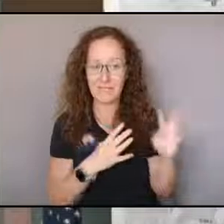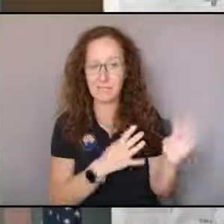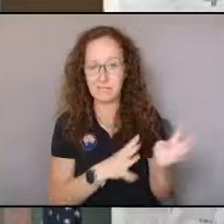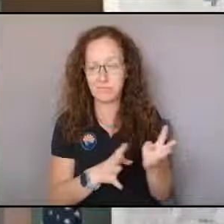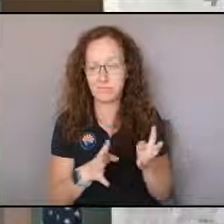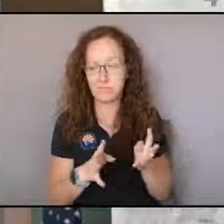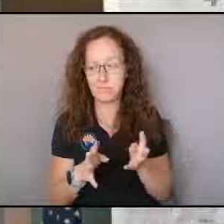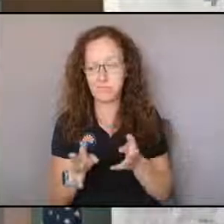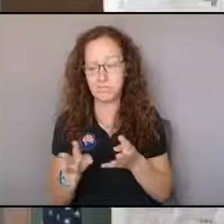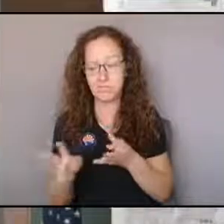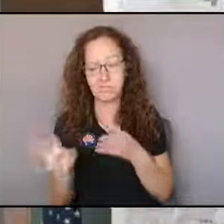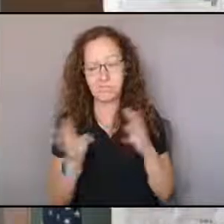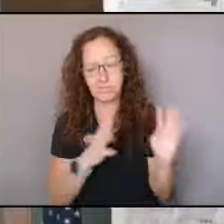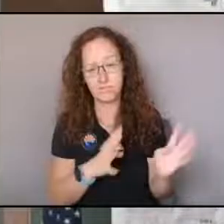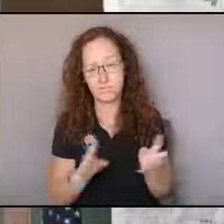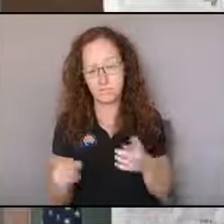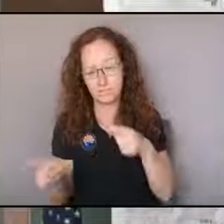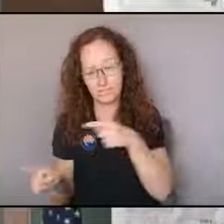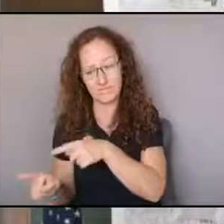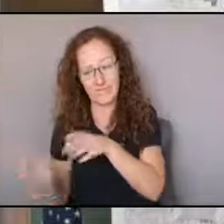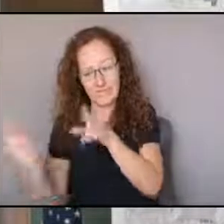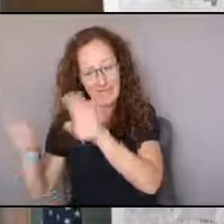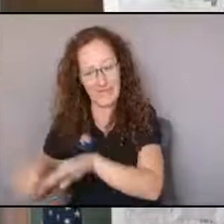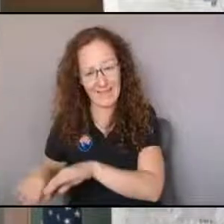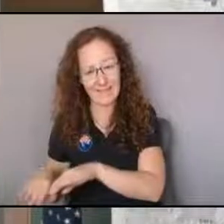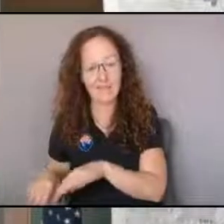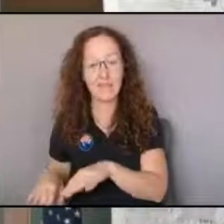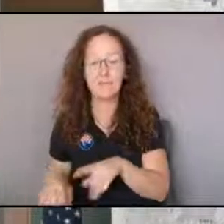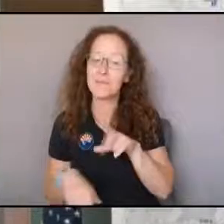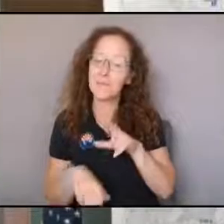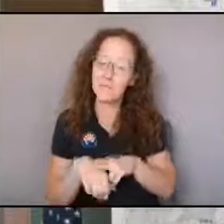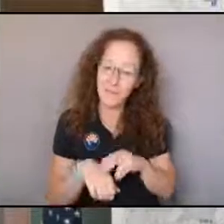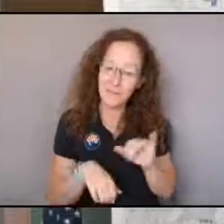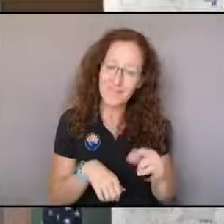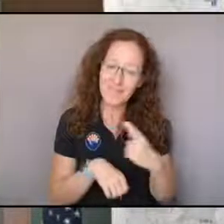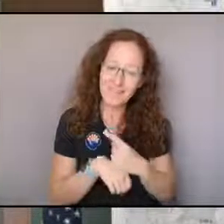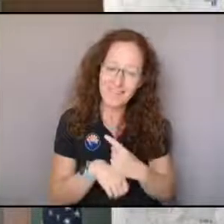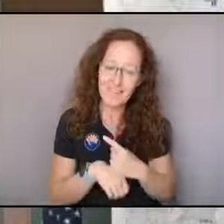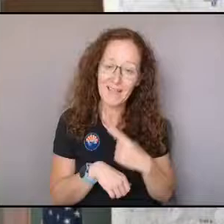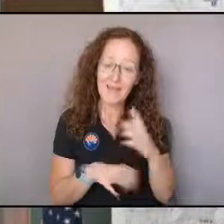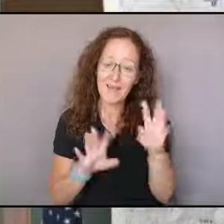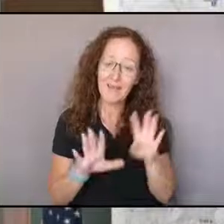PUSHING DIRECTLY BACK INTO THE CANYON. OF COURSE ON THAT DAY THE WEATHER LOOKS PRETTY DECENT.